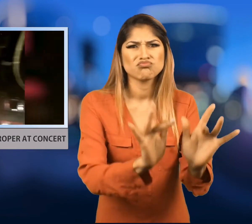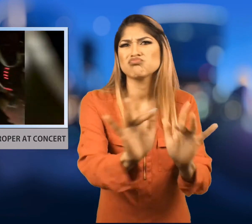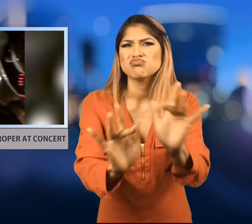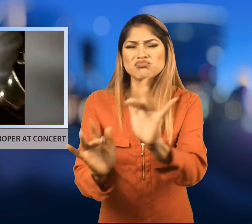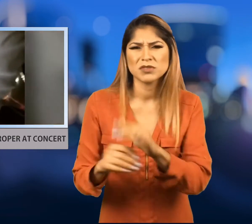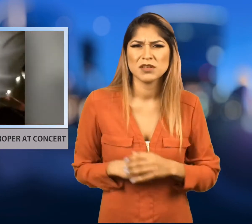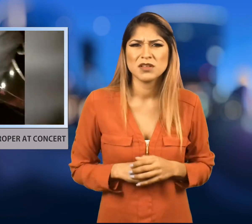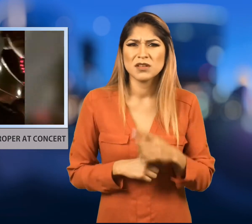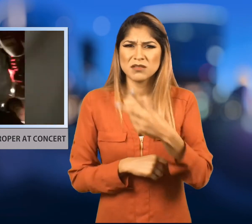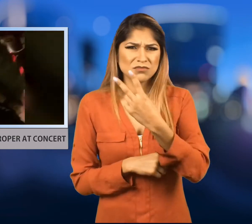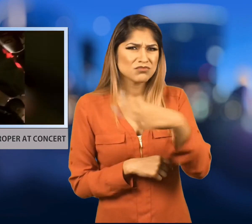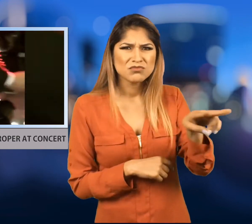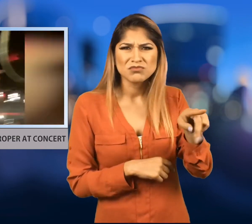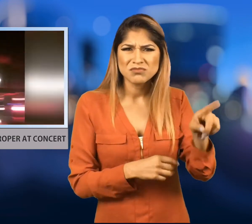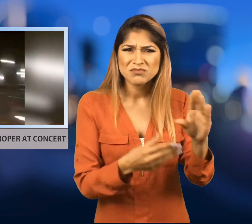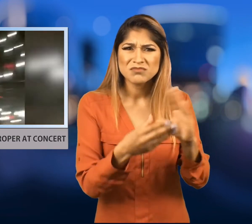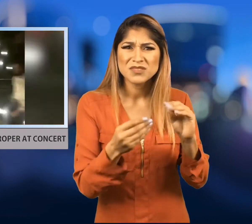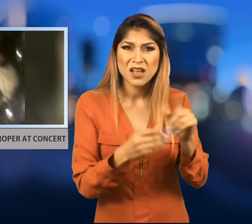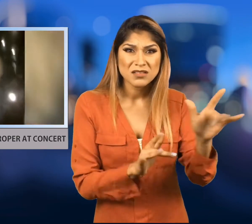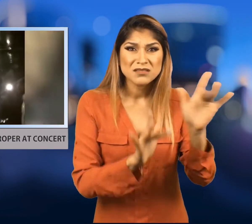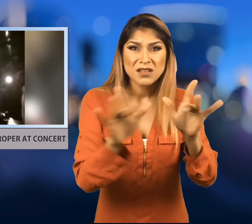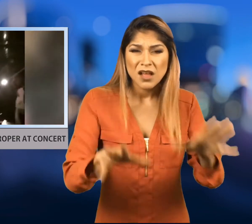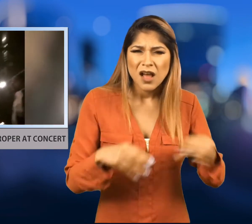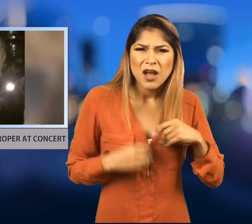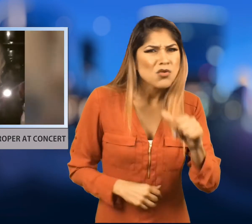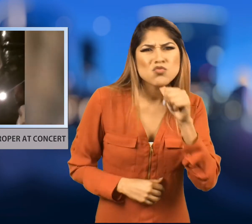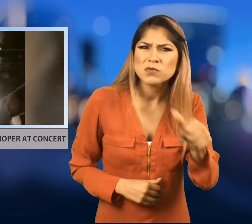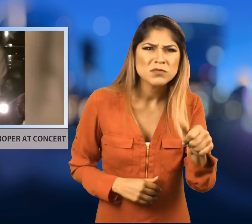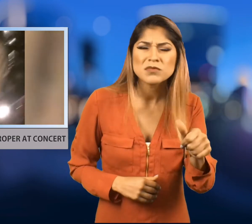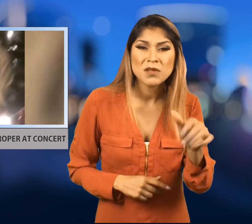He pointed at the man and let him know it wasn't acceptable